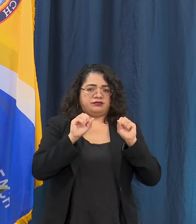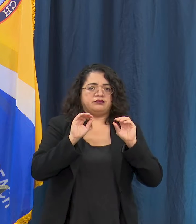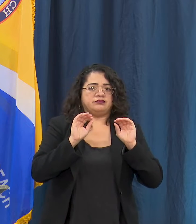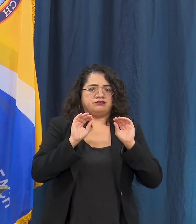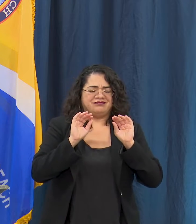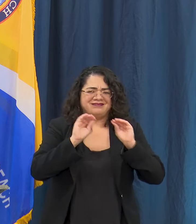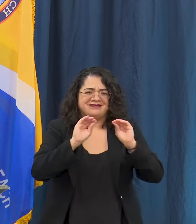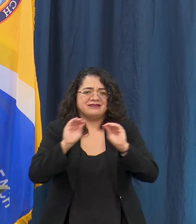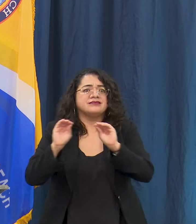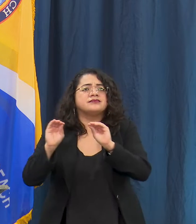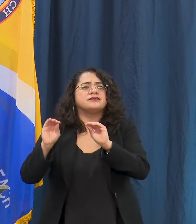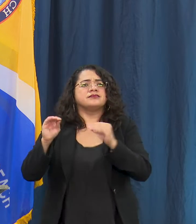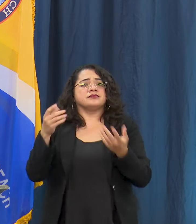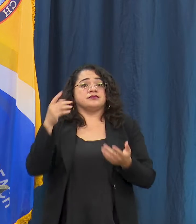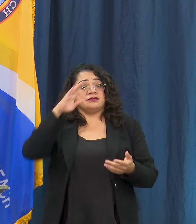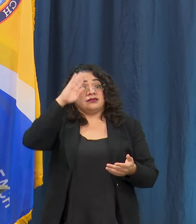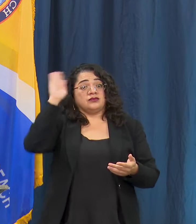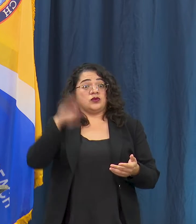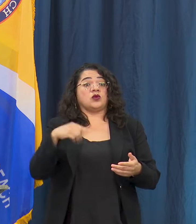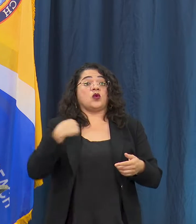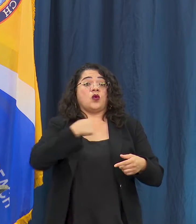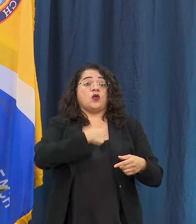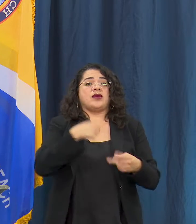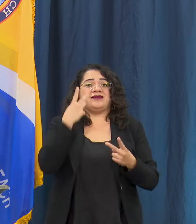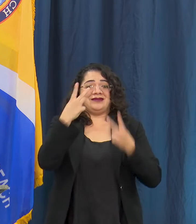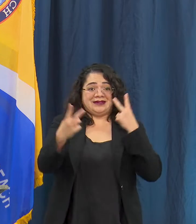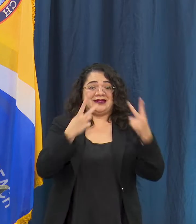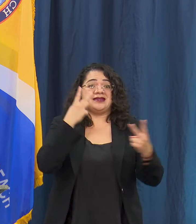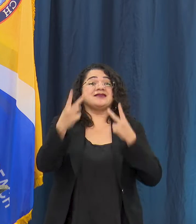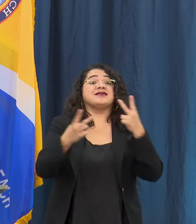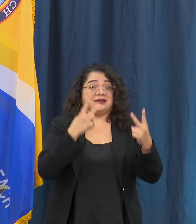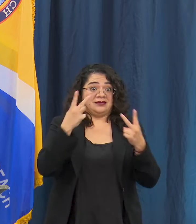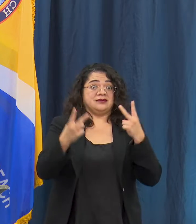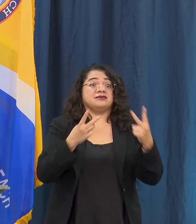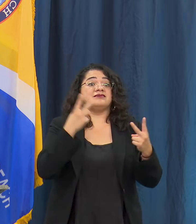We're proud of the progress of the Long Beach Police Department but we still